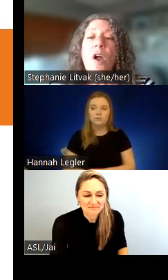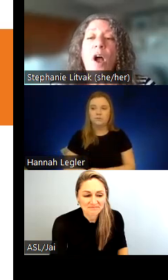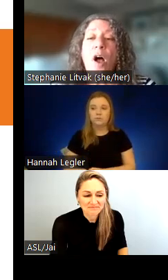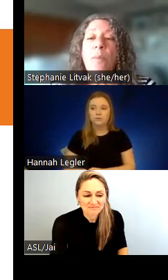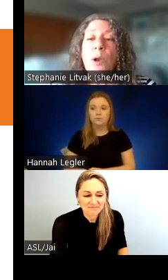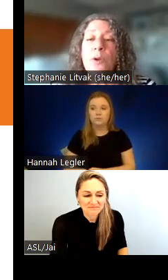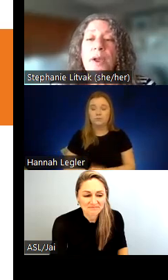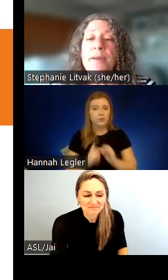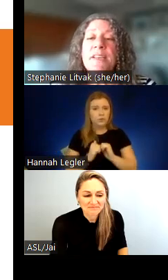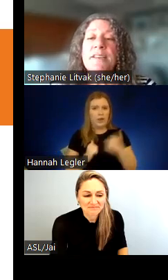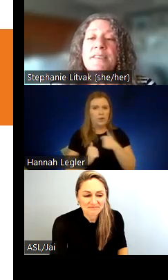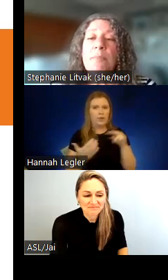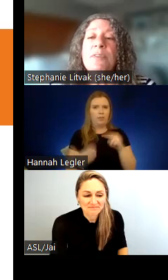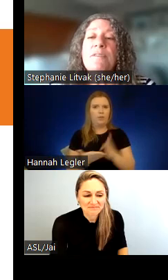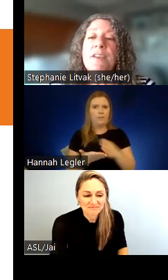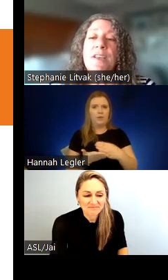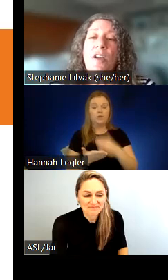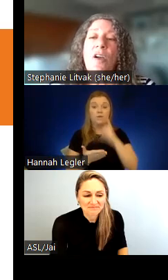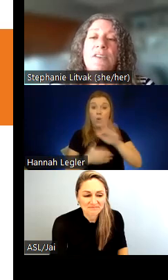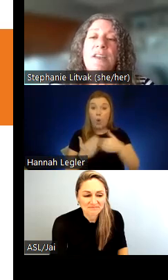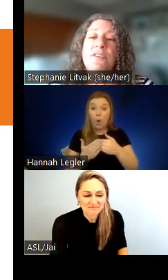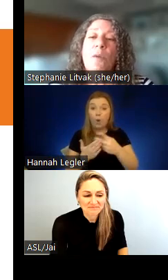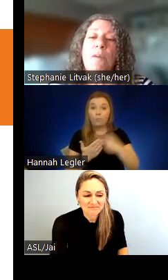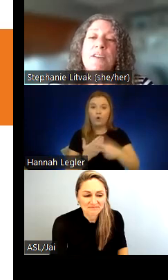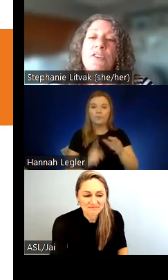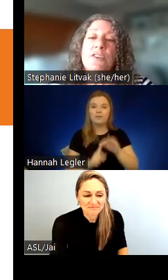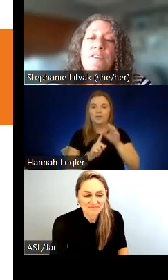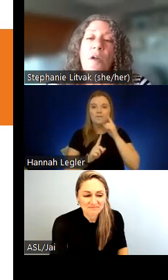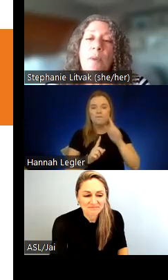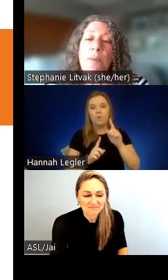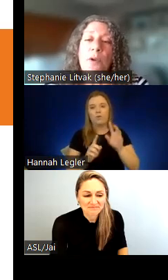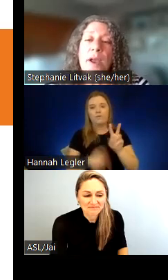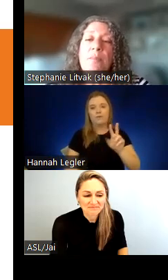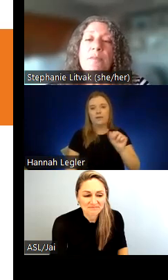For all programs except the VSA Arts Connect All Professional Development Program which